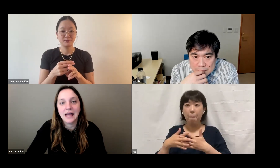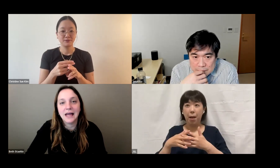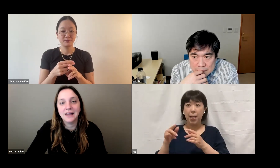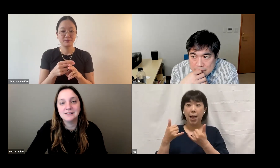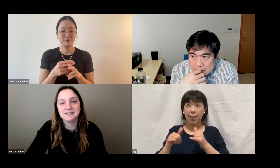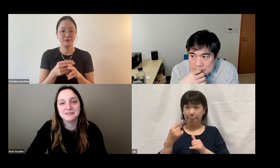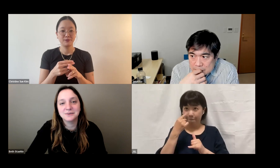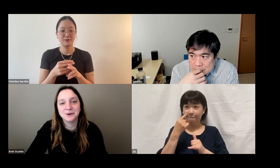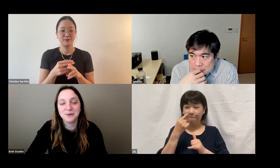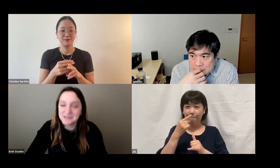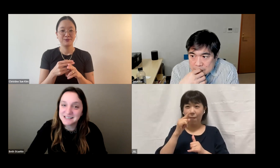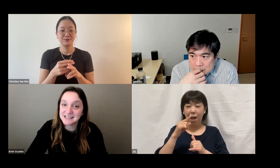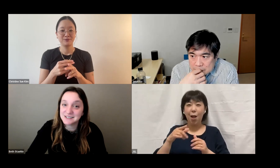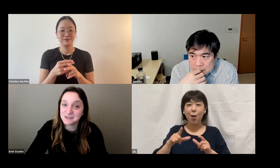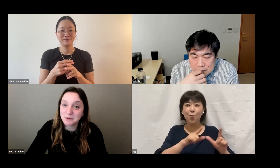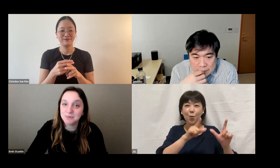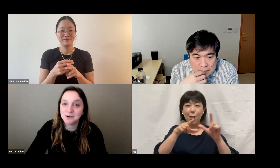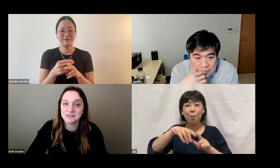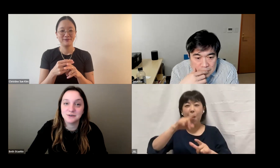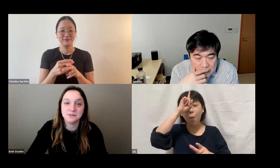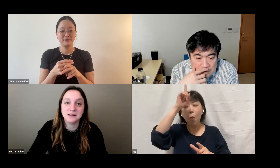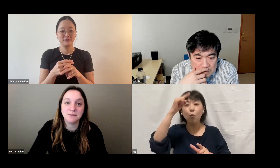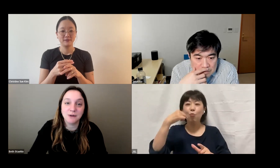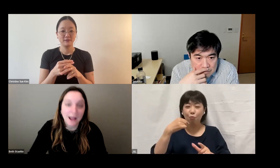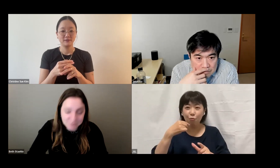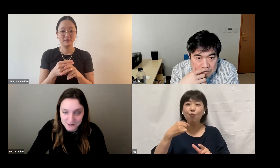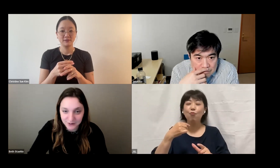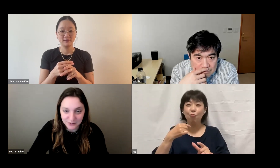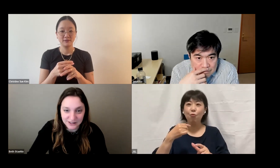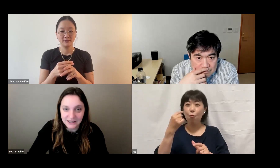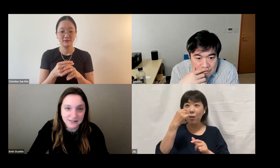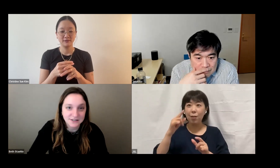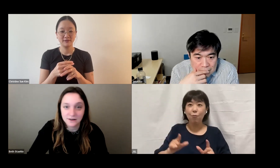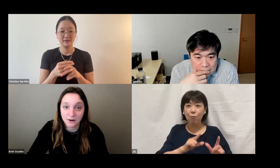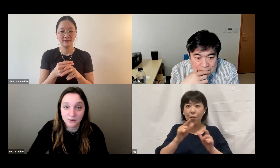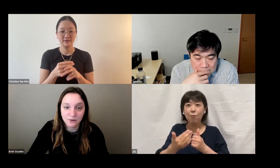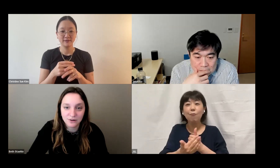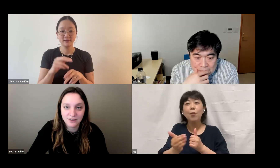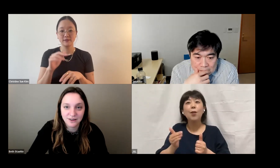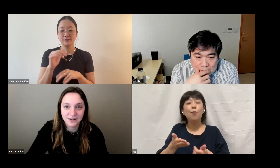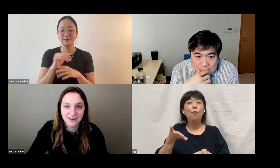And what I will say is there's one person whose name you absolutely need to know,